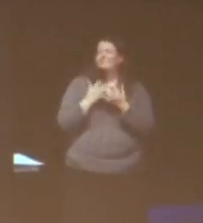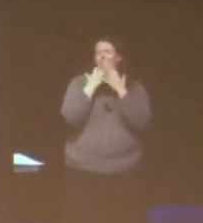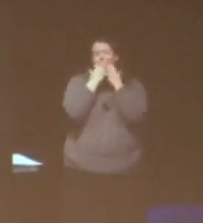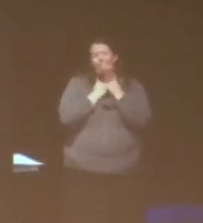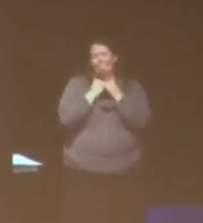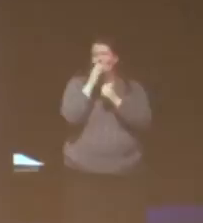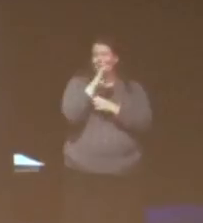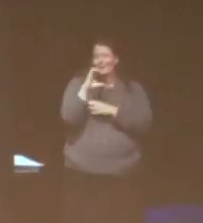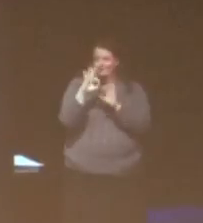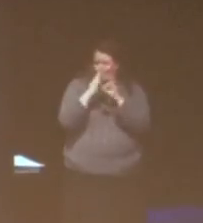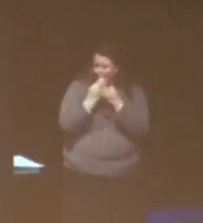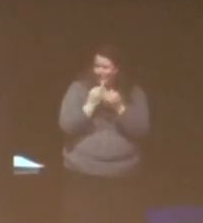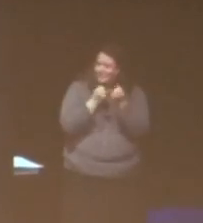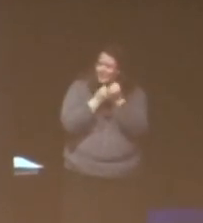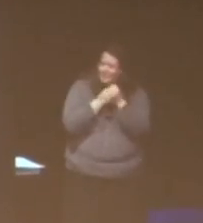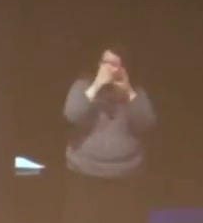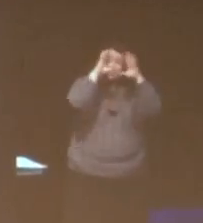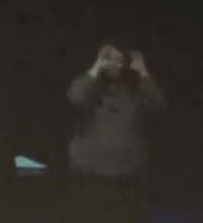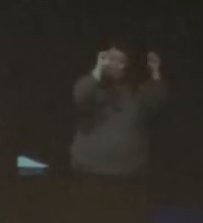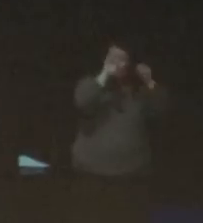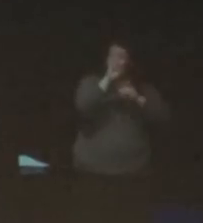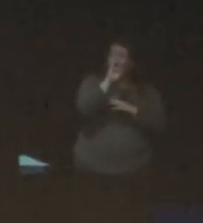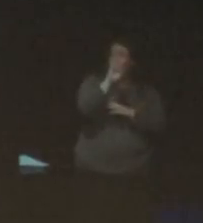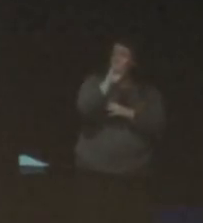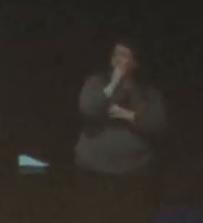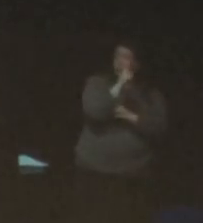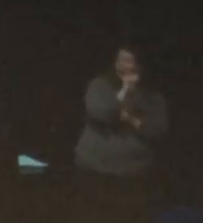course, the BCC family, that I appreciate and cherish